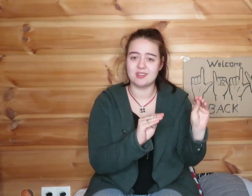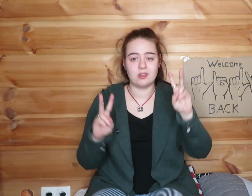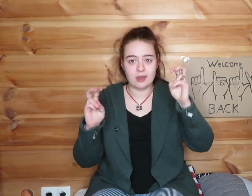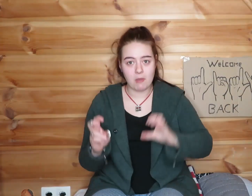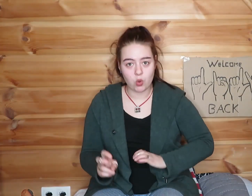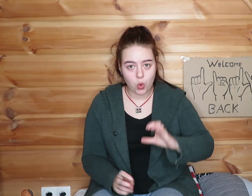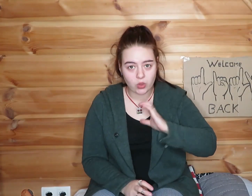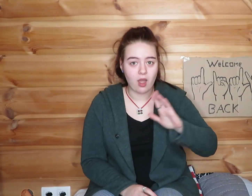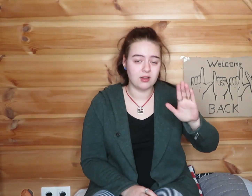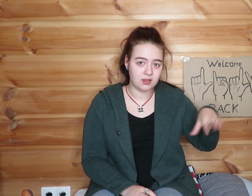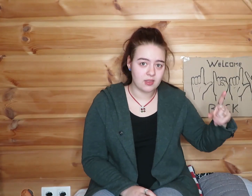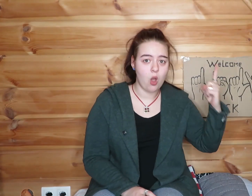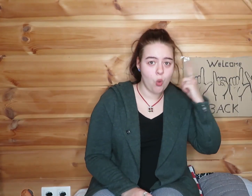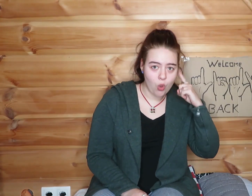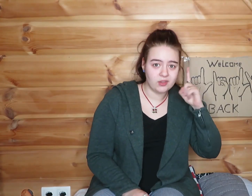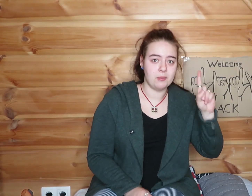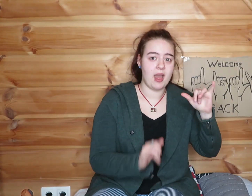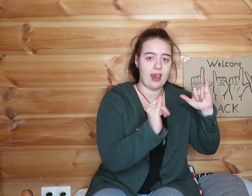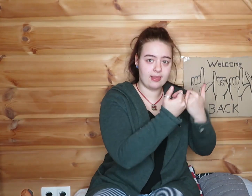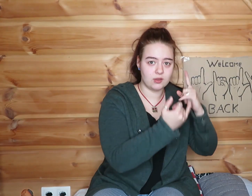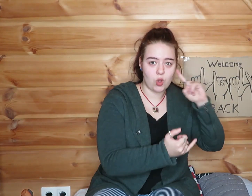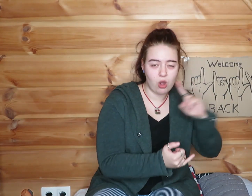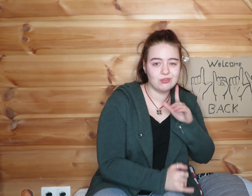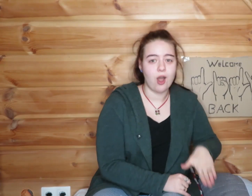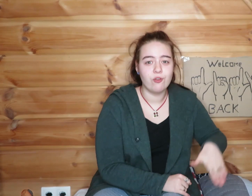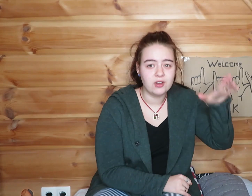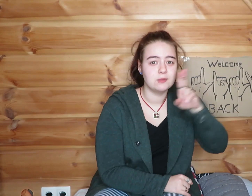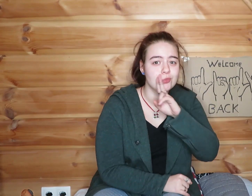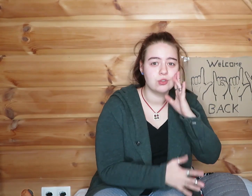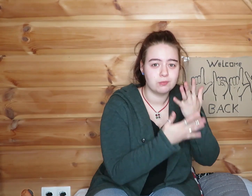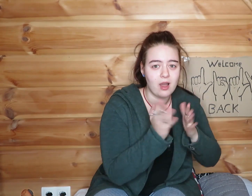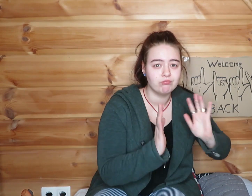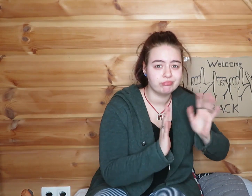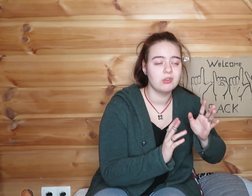CODAs (Children of Deaf Adults), are native signers as well and